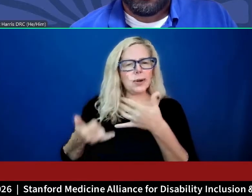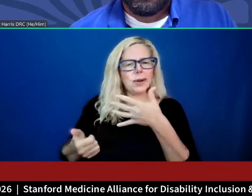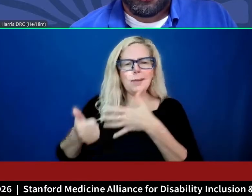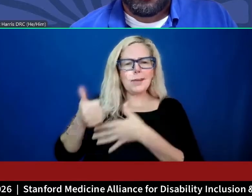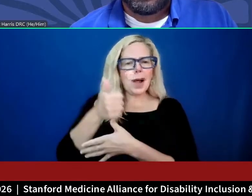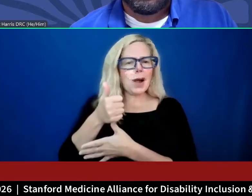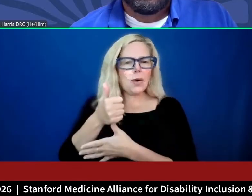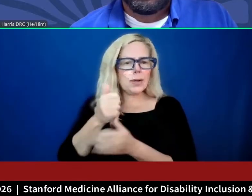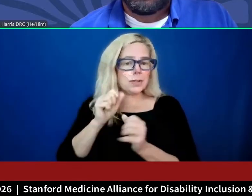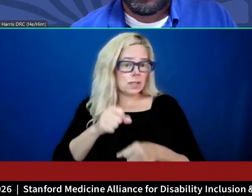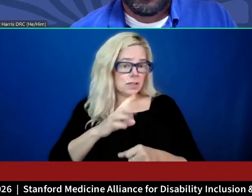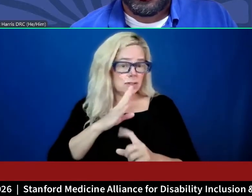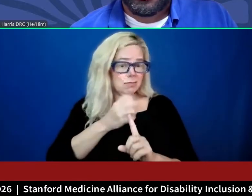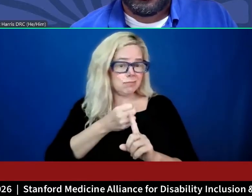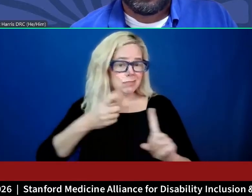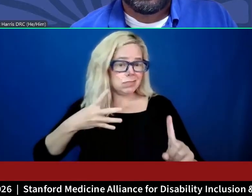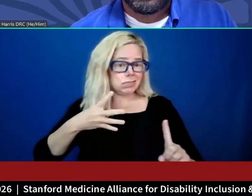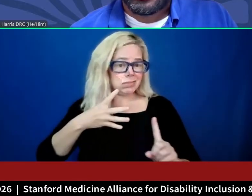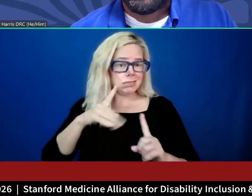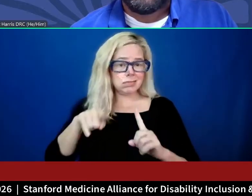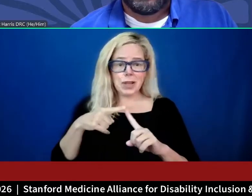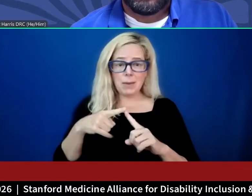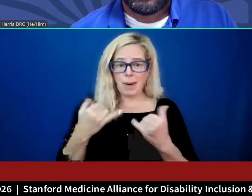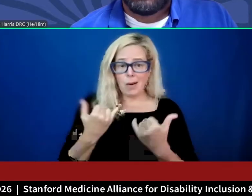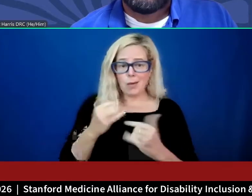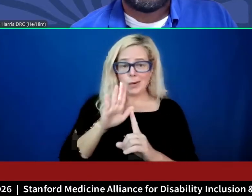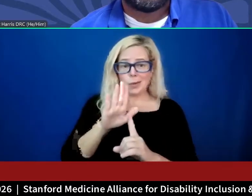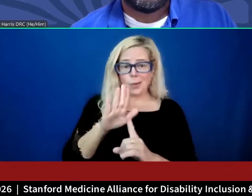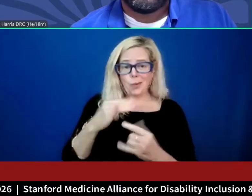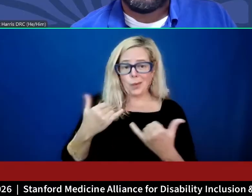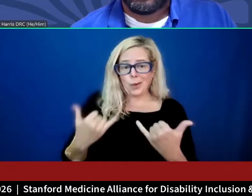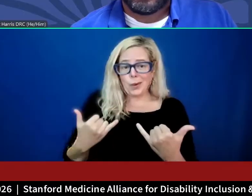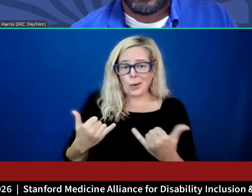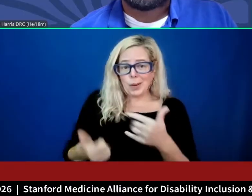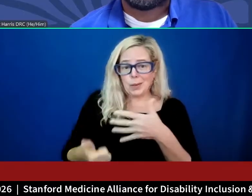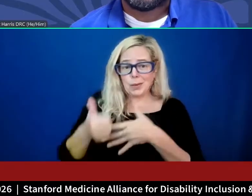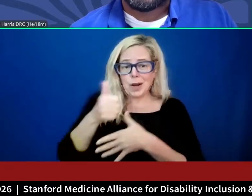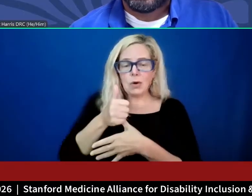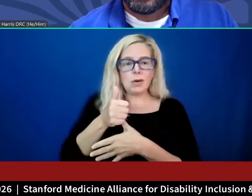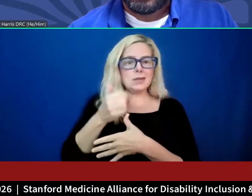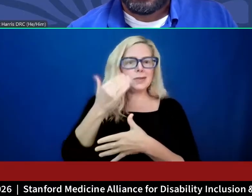current priorities. There's so much going on at the federal level, all throughout the country.